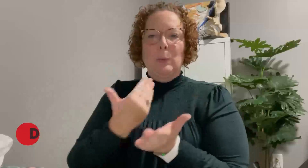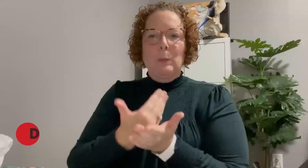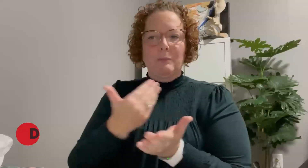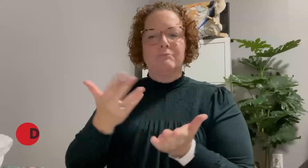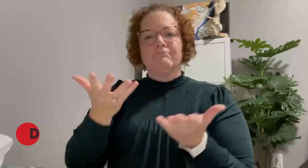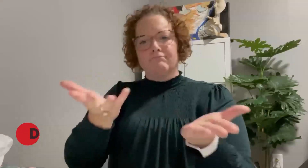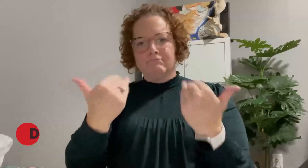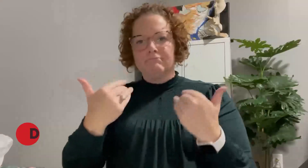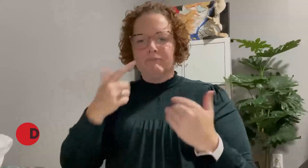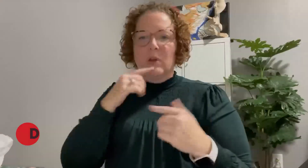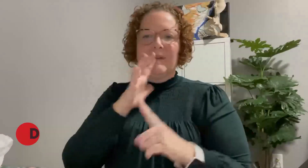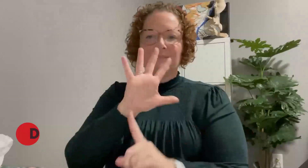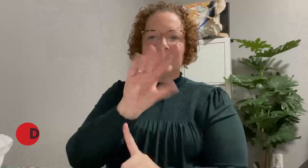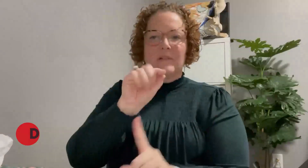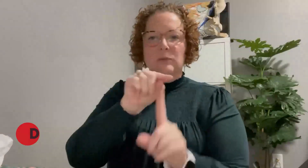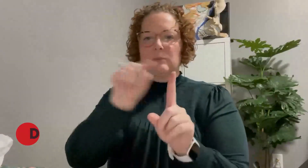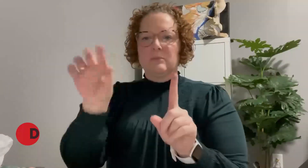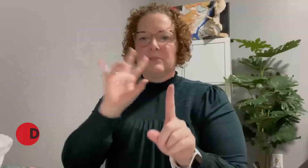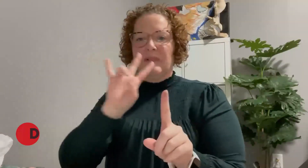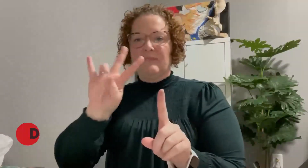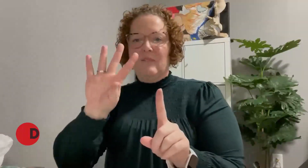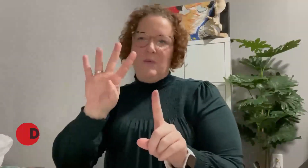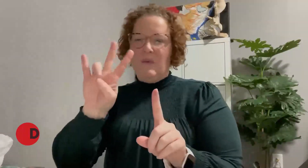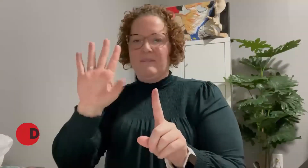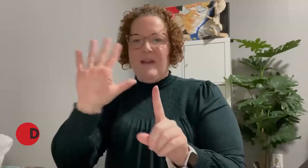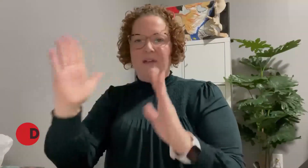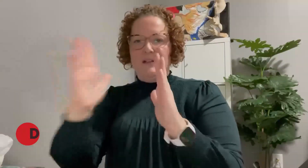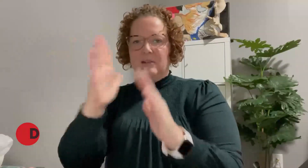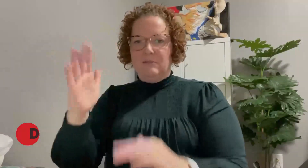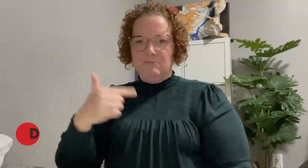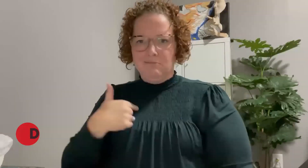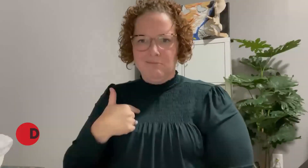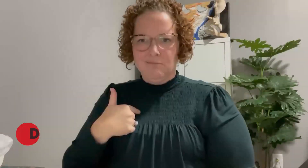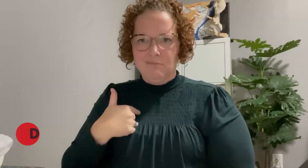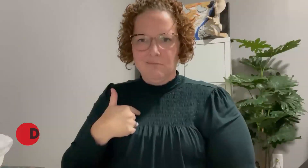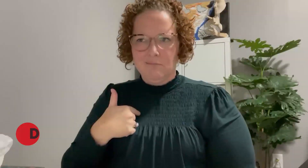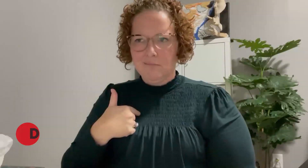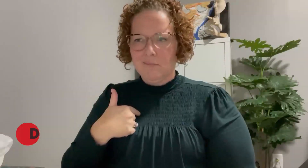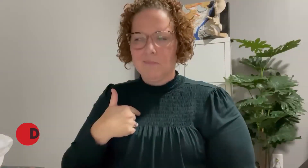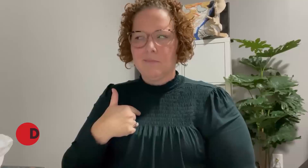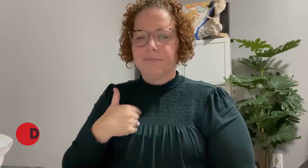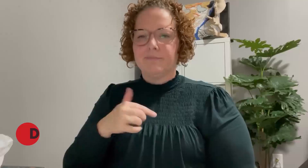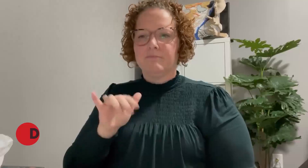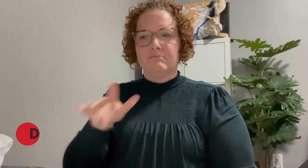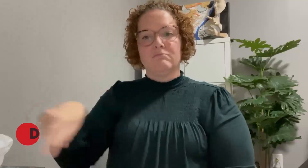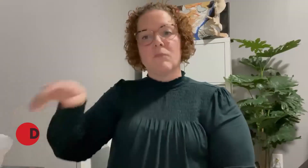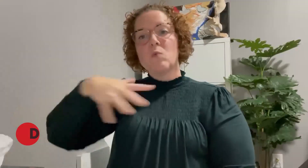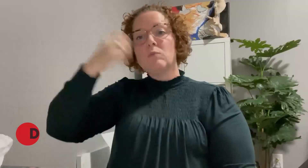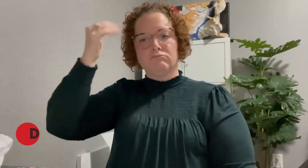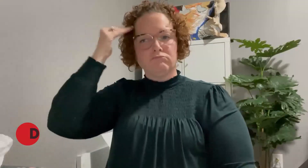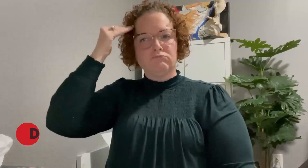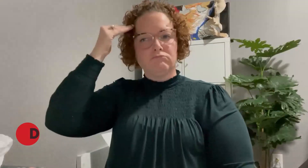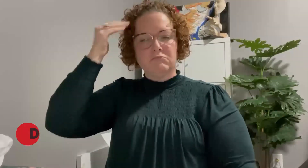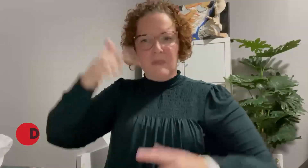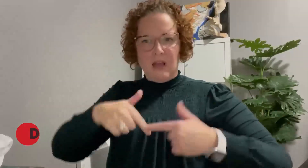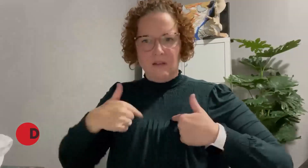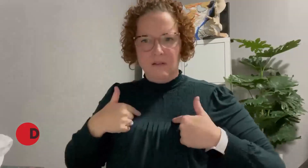The program was for women between the ages of 50 to 74 or 75. I wasn't in that age group. Older women were familiar with the program and I wasn't.